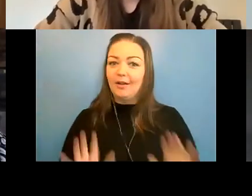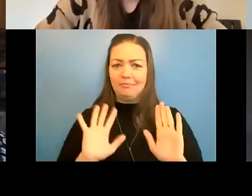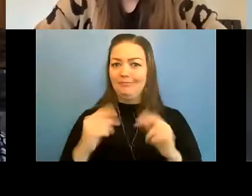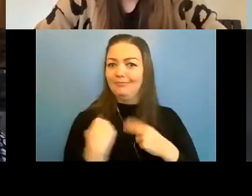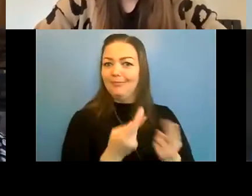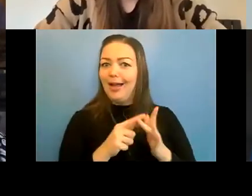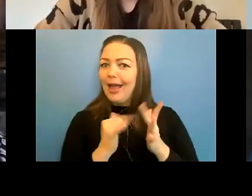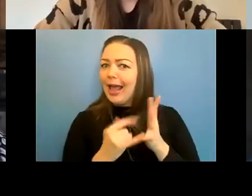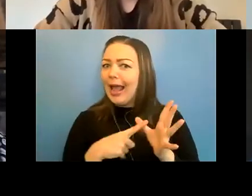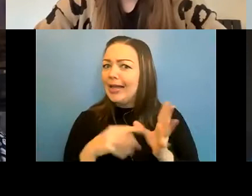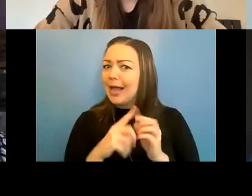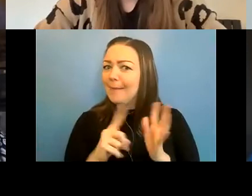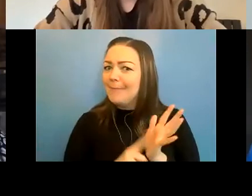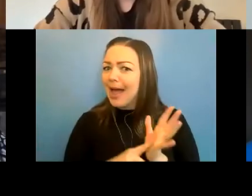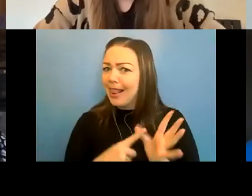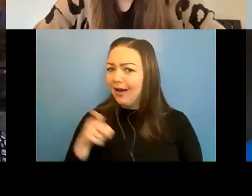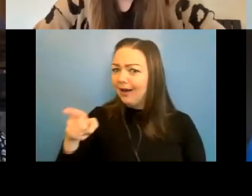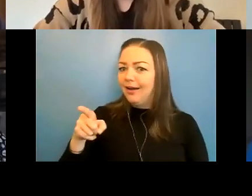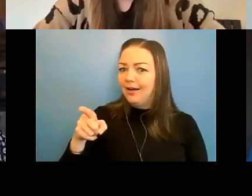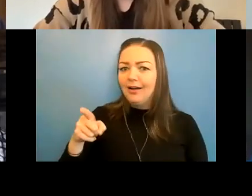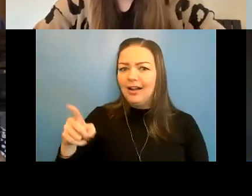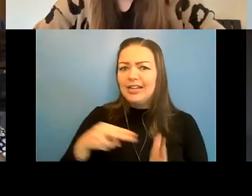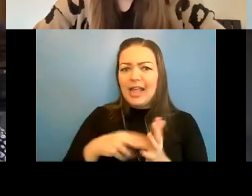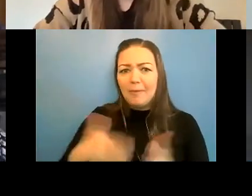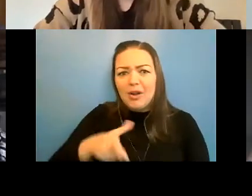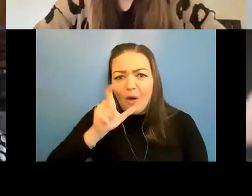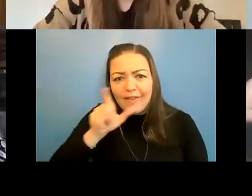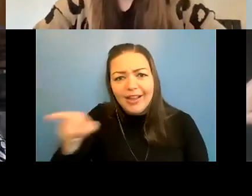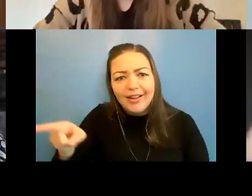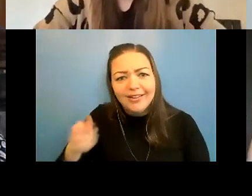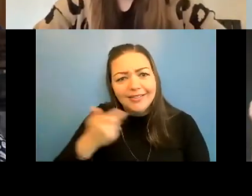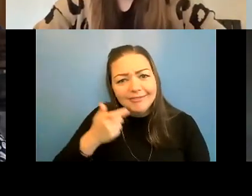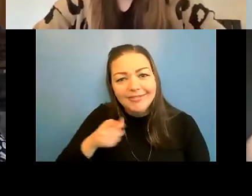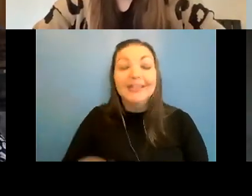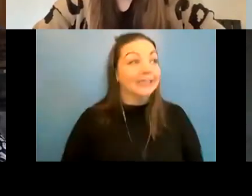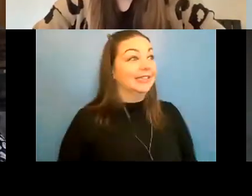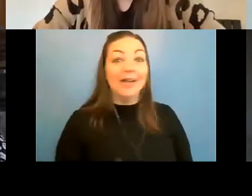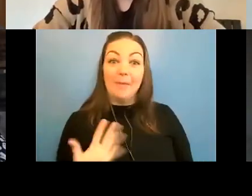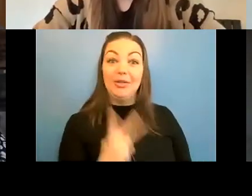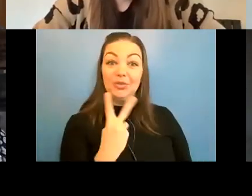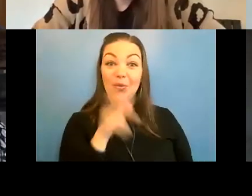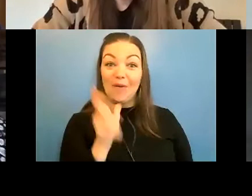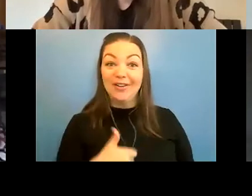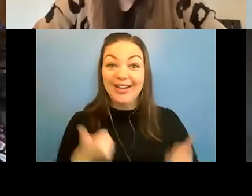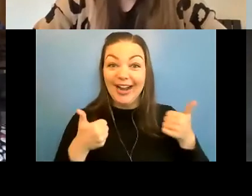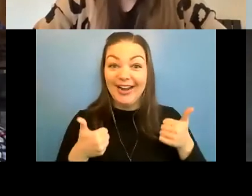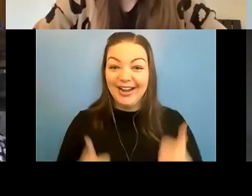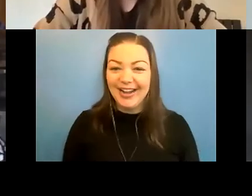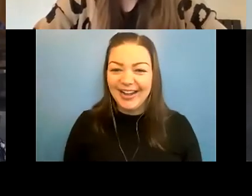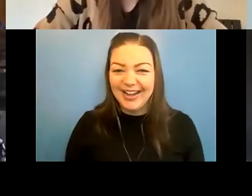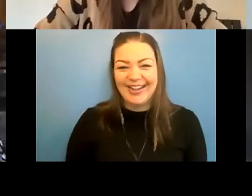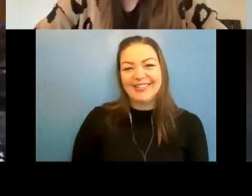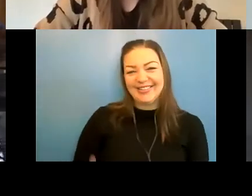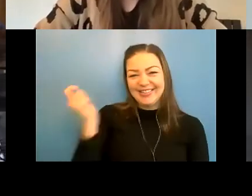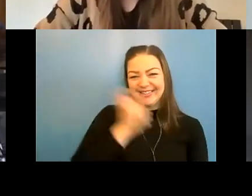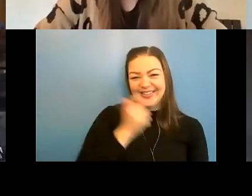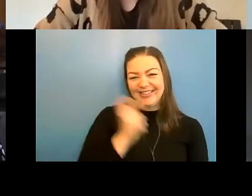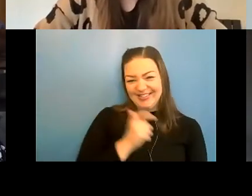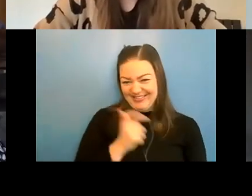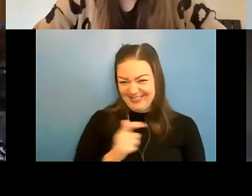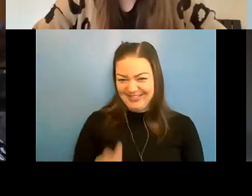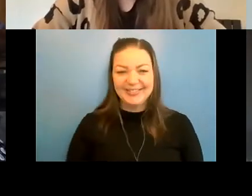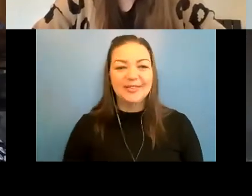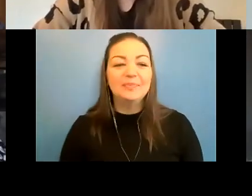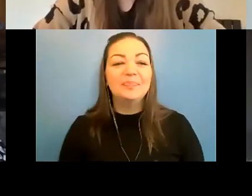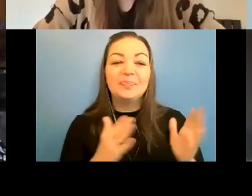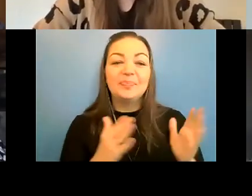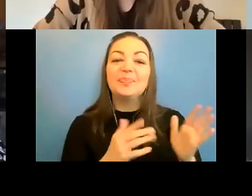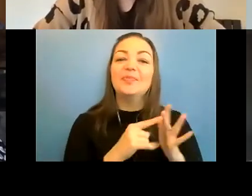Not me, back to Isabella. This is Neil on a couple of cups of coffee!